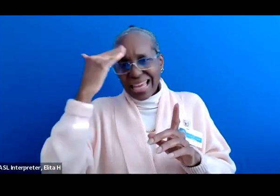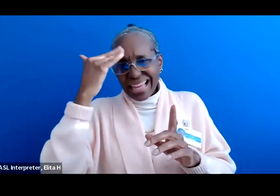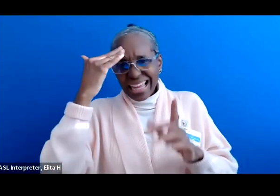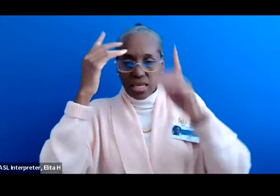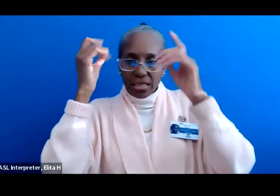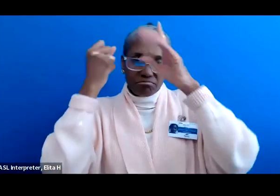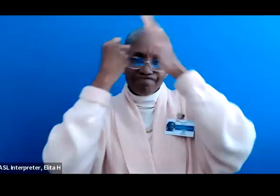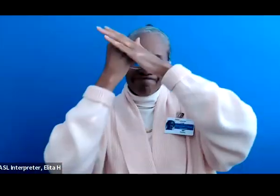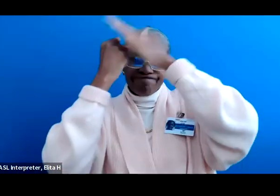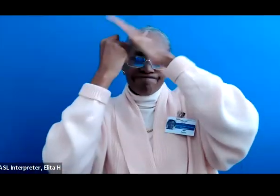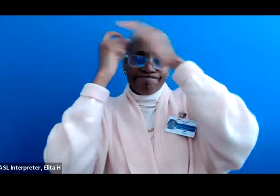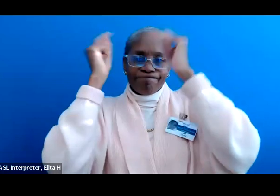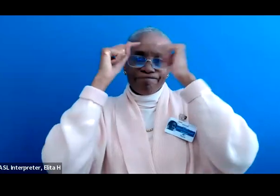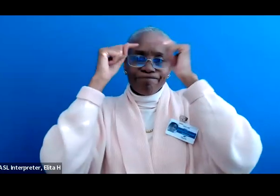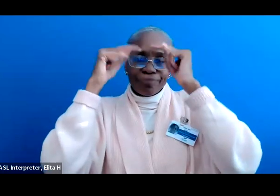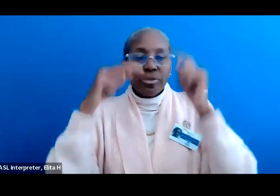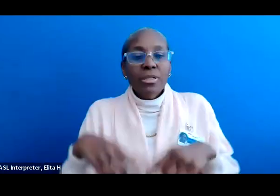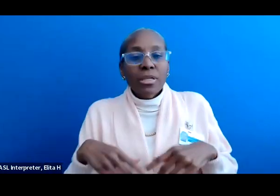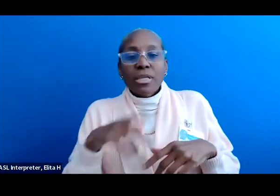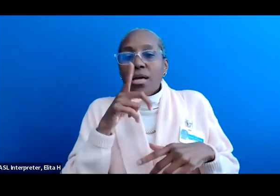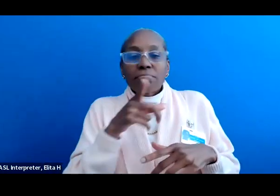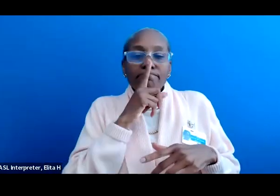I have this one gentleman and I'm not going to call out his name,